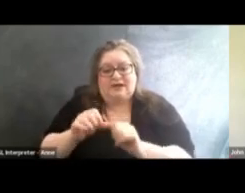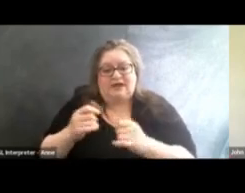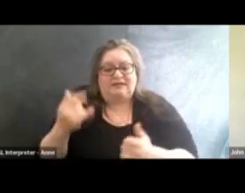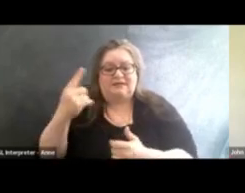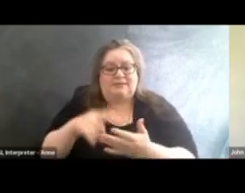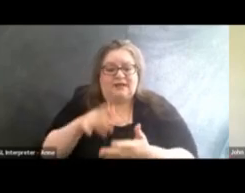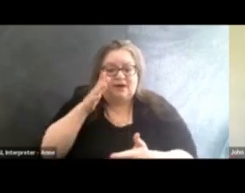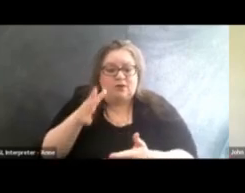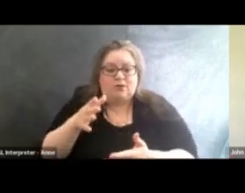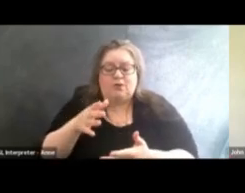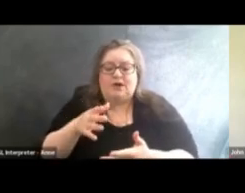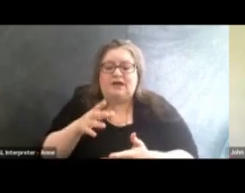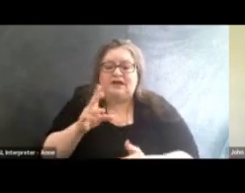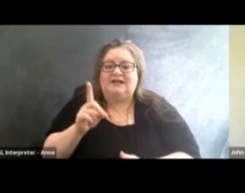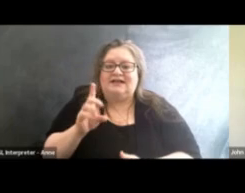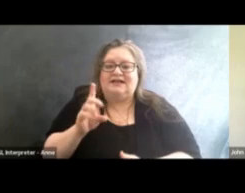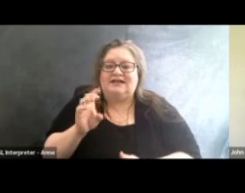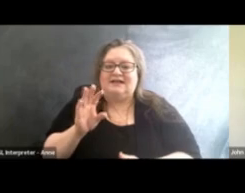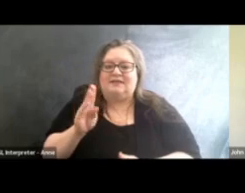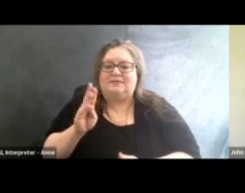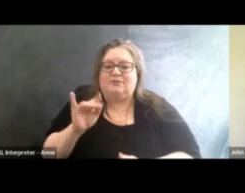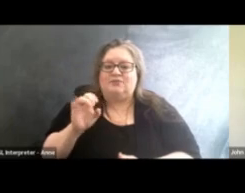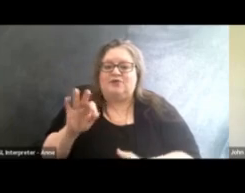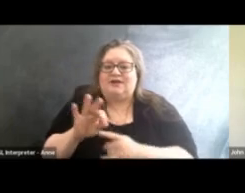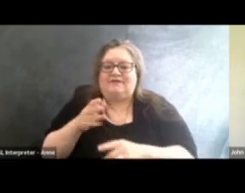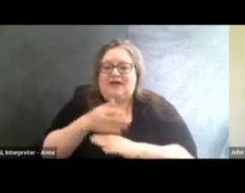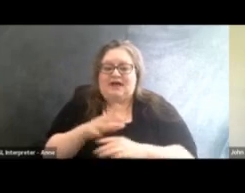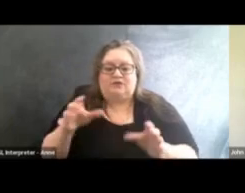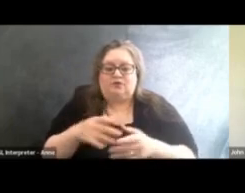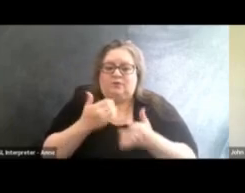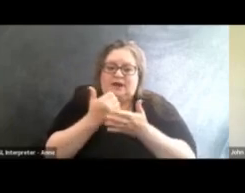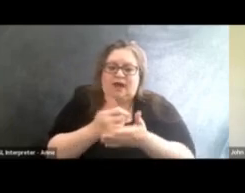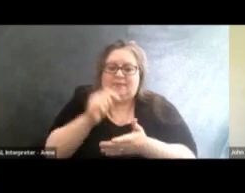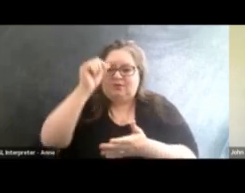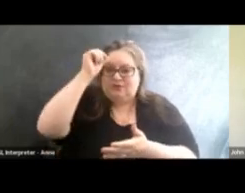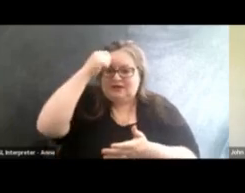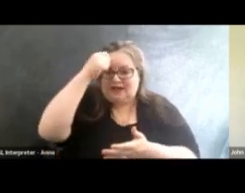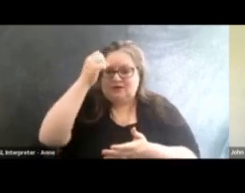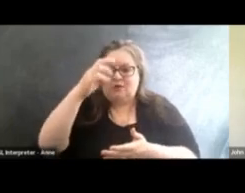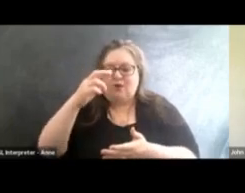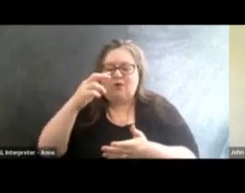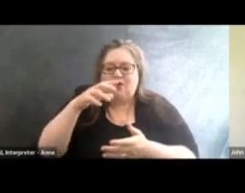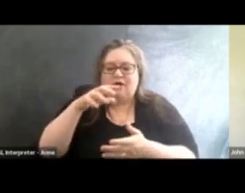sure I debrief with them right after group to help them retain or capture the major points I